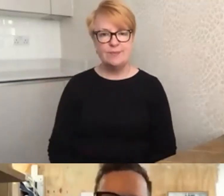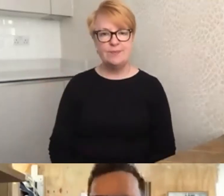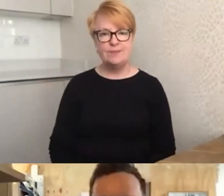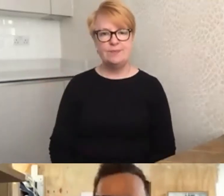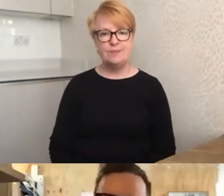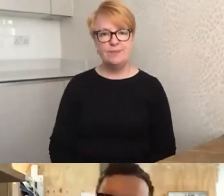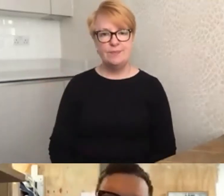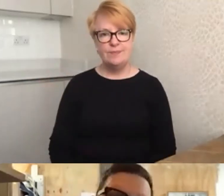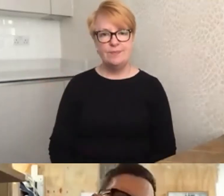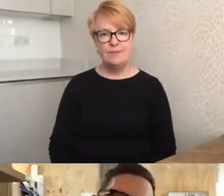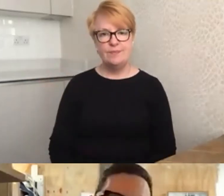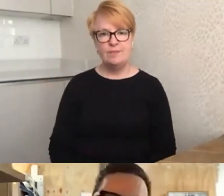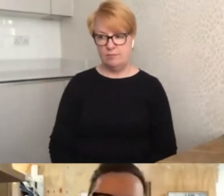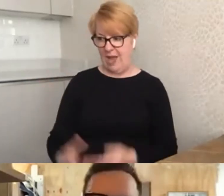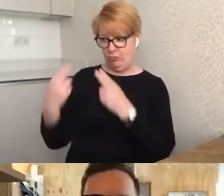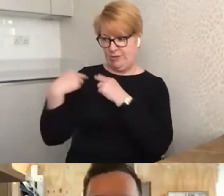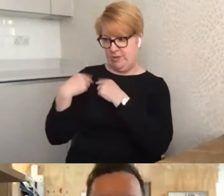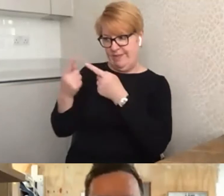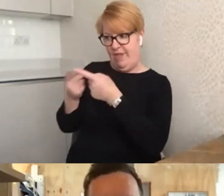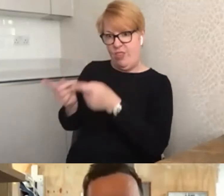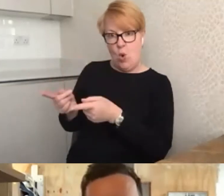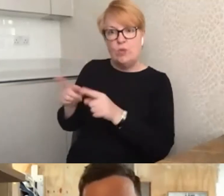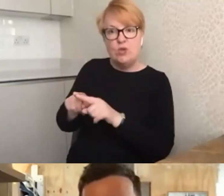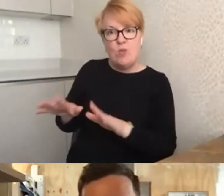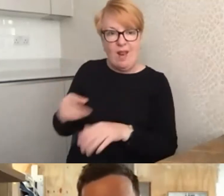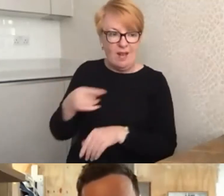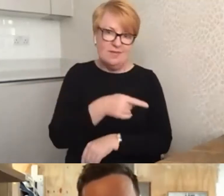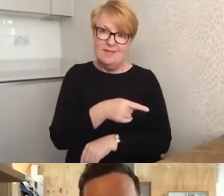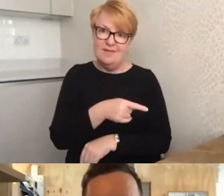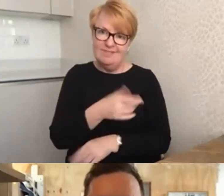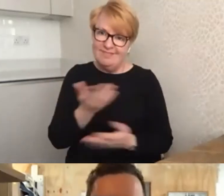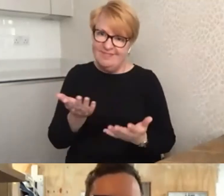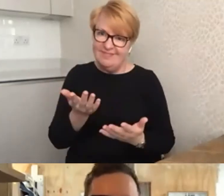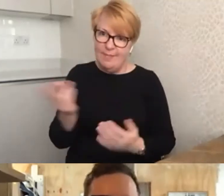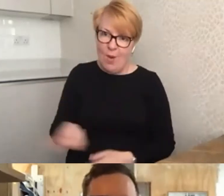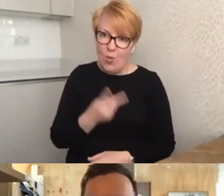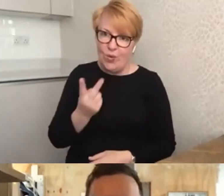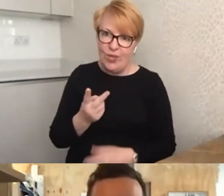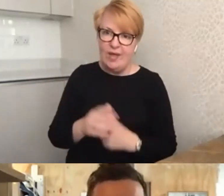have responsibility for those as well. But I sort of see it more as facilitation.